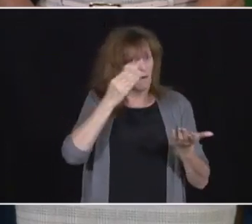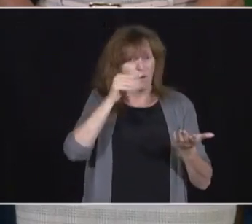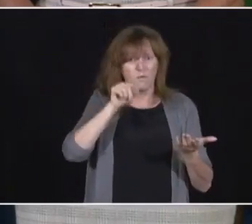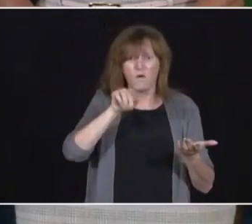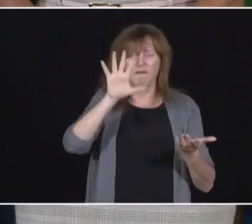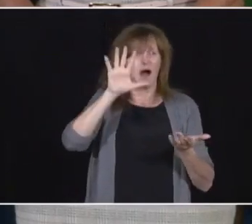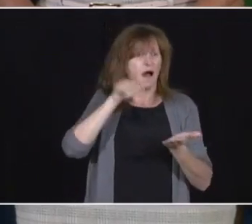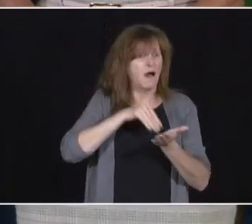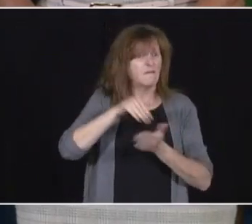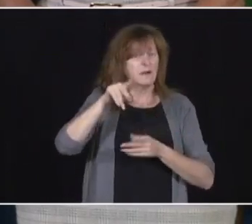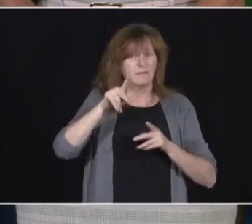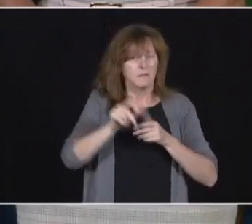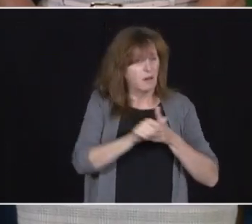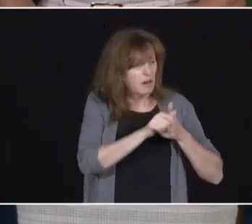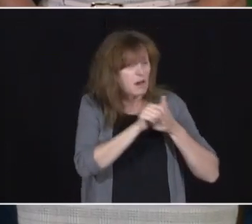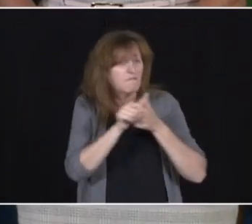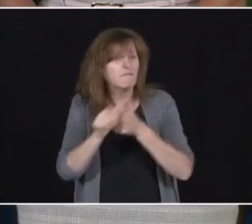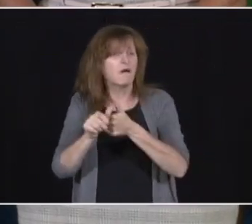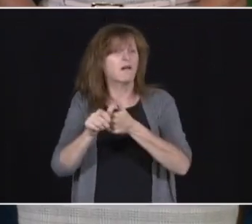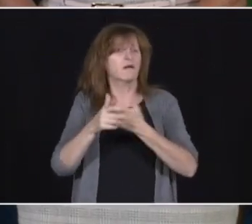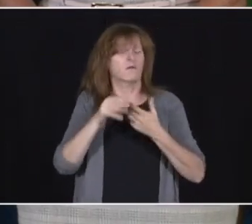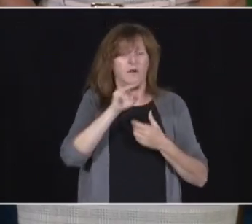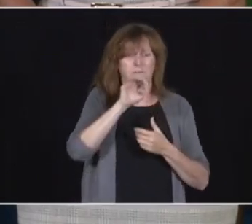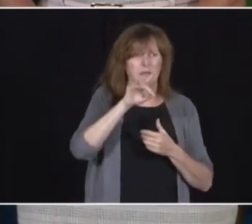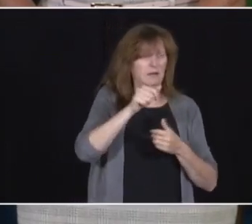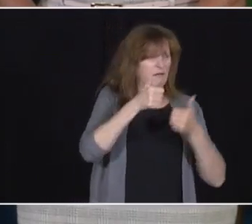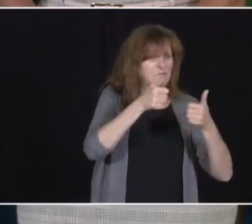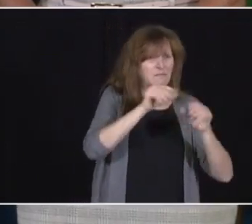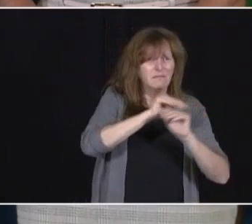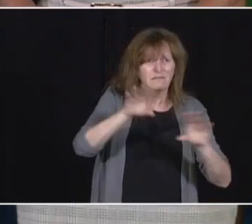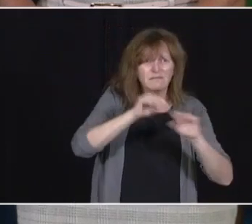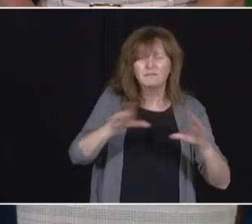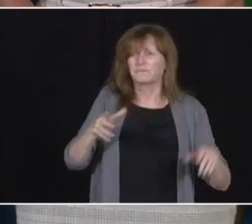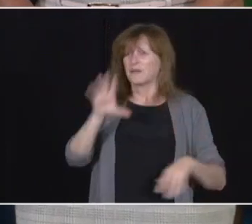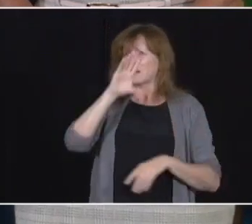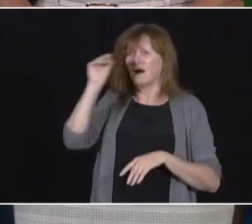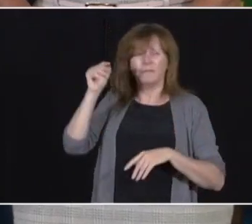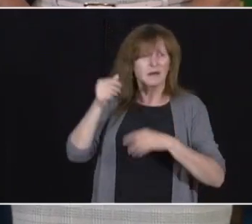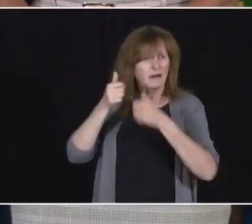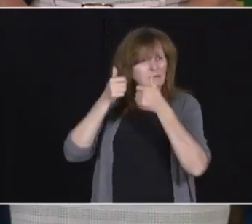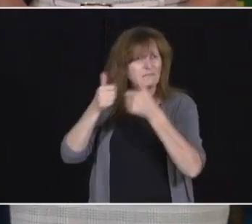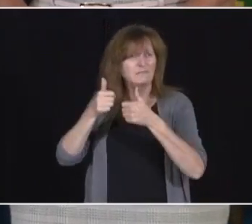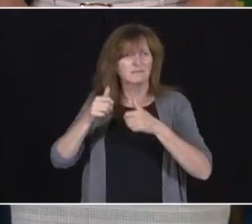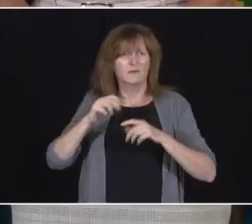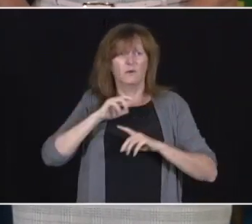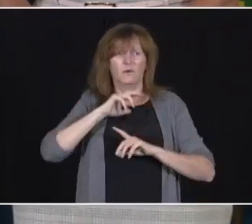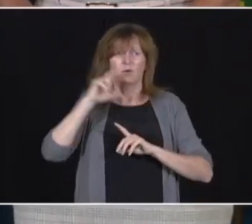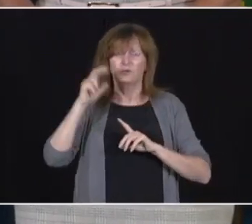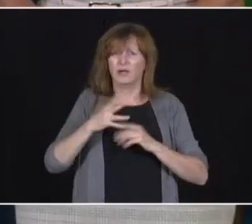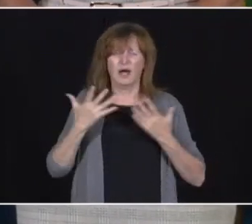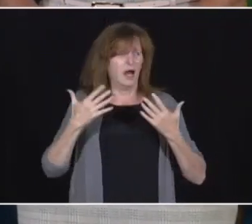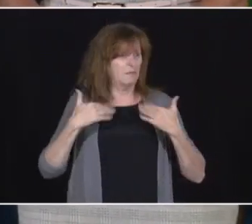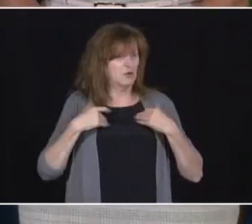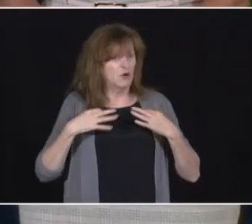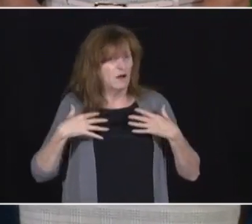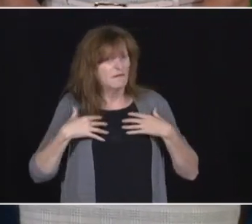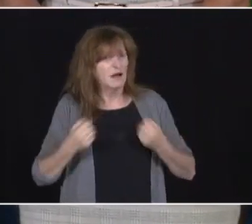because everybody listen. All 14 1/2 million people have been fantastic. Everybody's been great. The companies have been great. A champion Master of health.